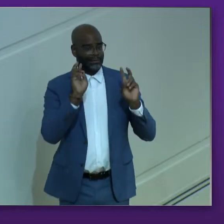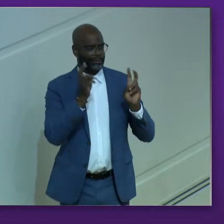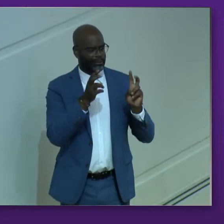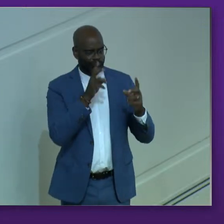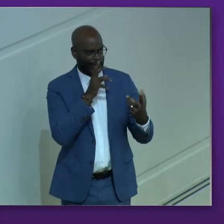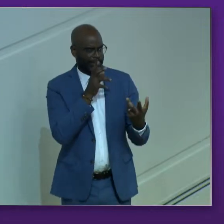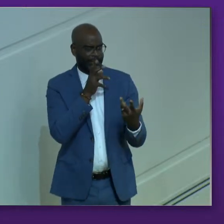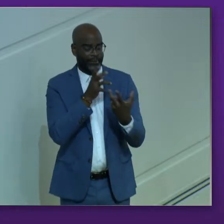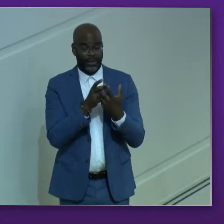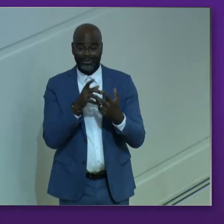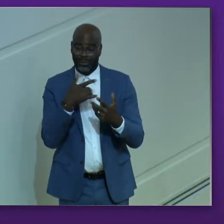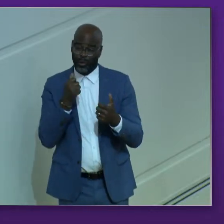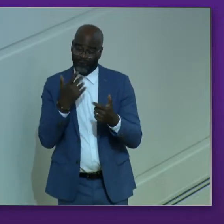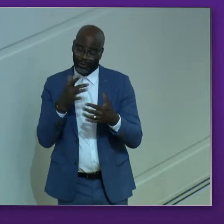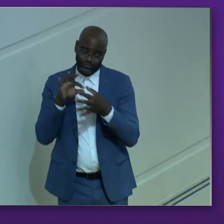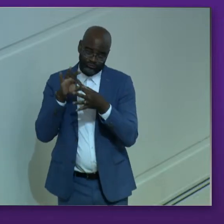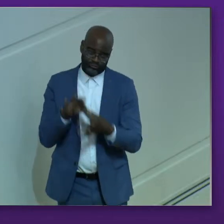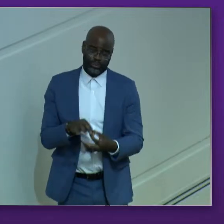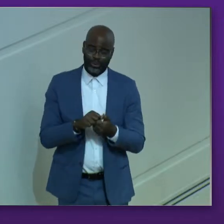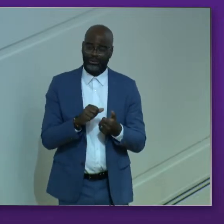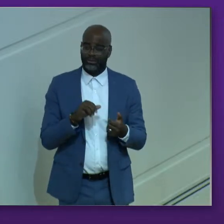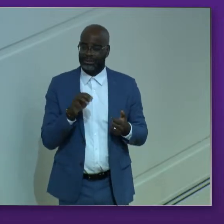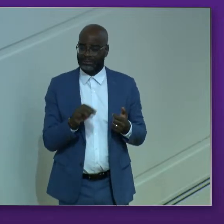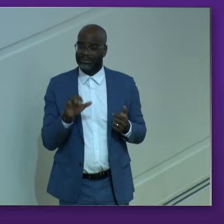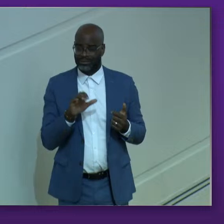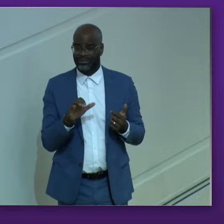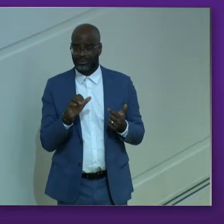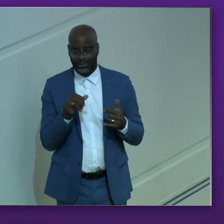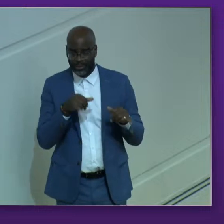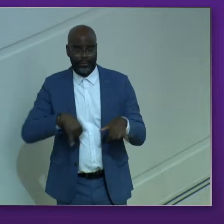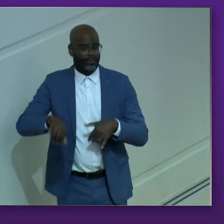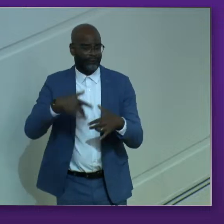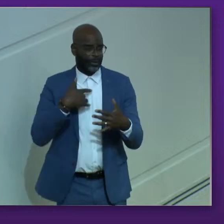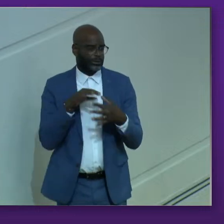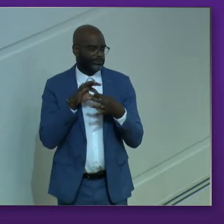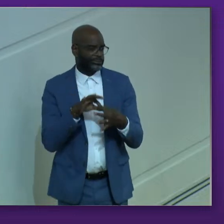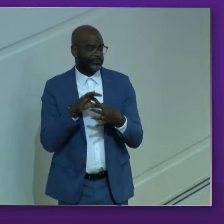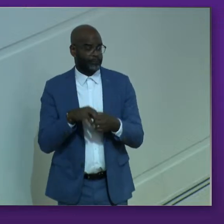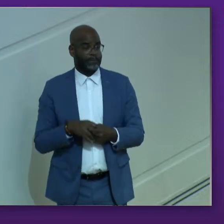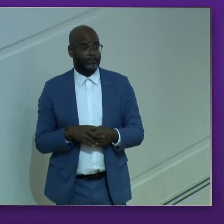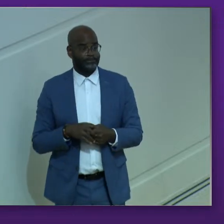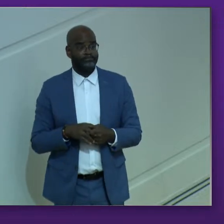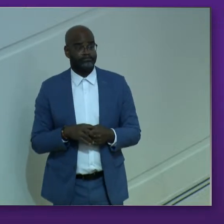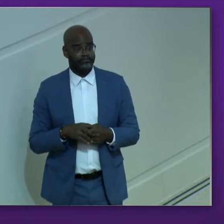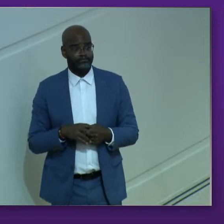CONNECTIONS ACROSS THE COLLEGE COMMUNITY TO EMPOWER EVERYONE'S VOICE.